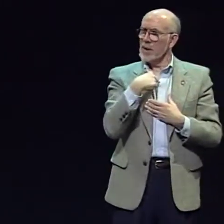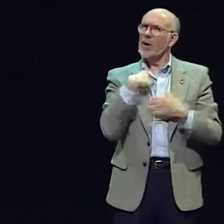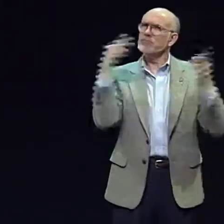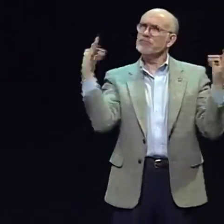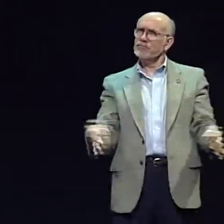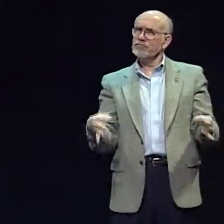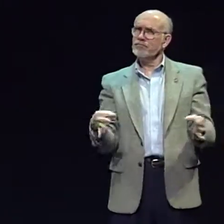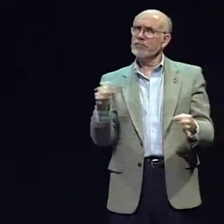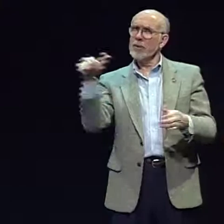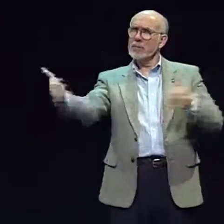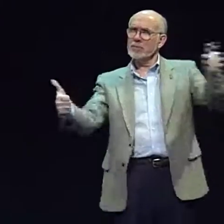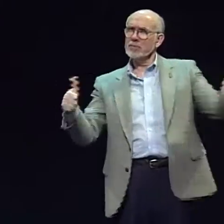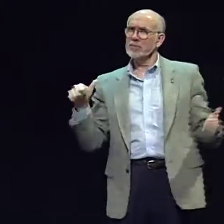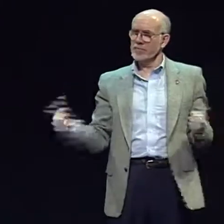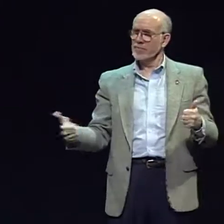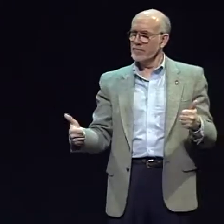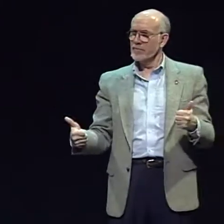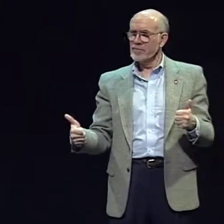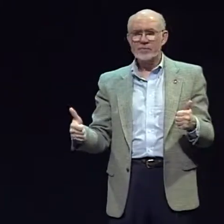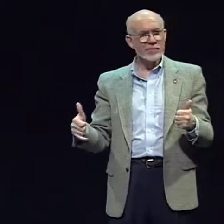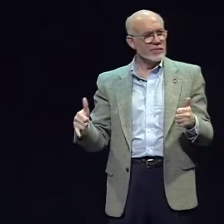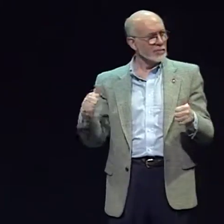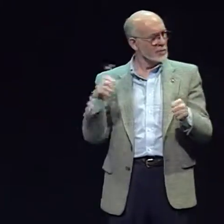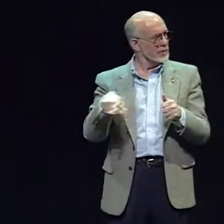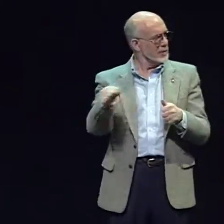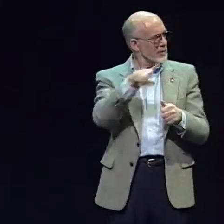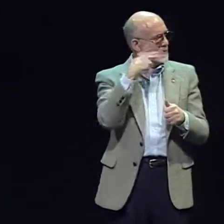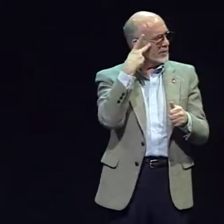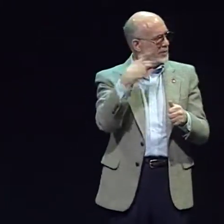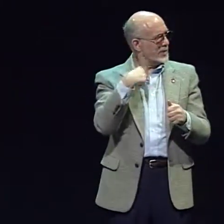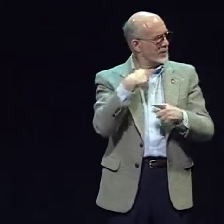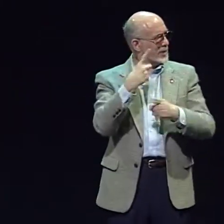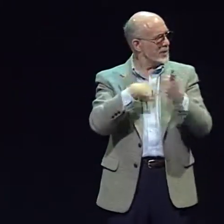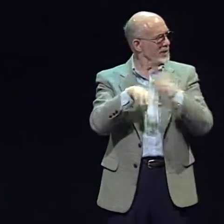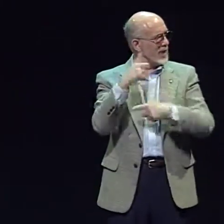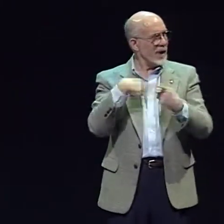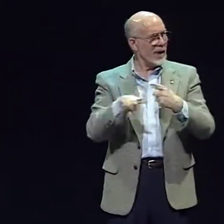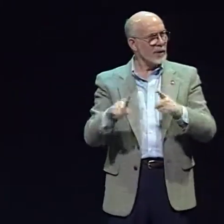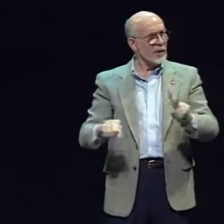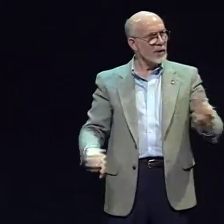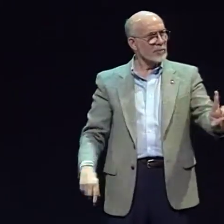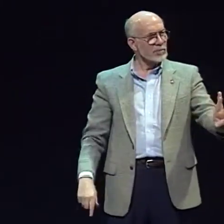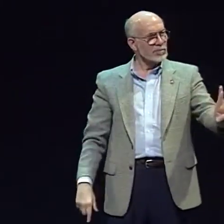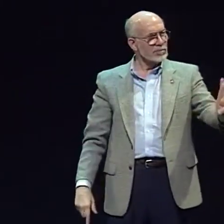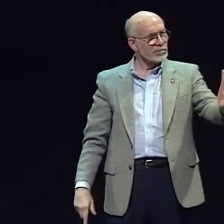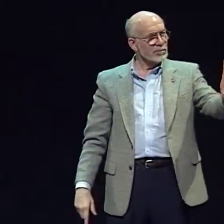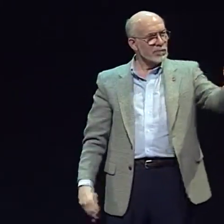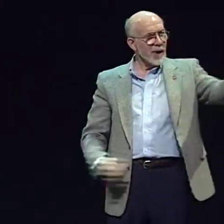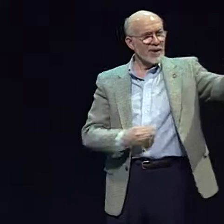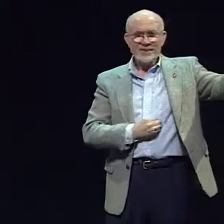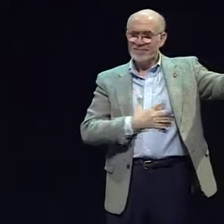JUST LIKE A POET WILL DECIDE WHERE TO PLACE CERTAIN SIGNS.